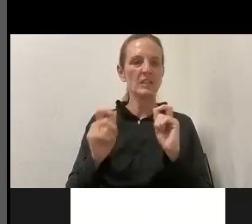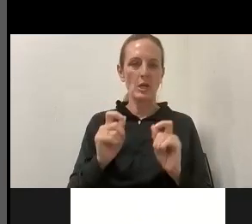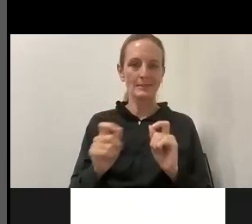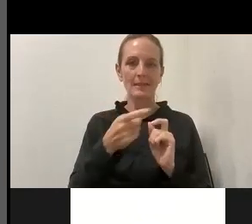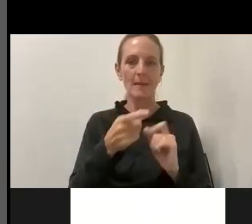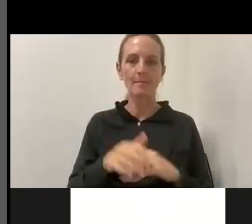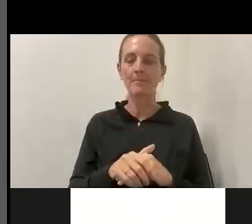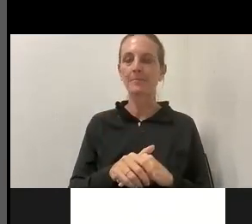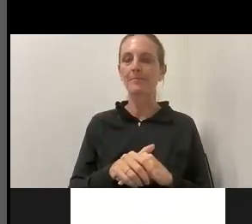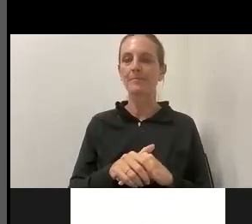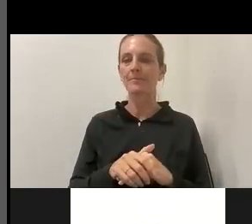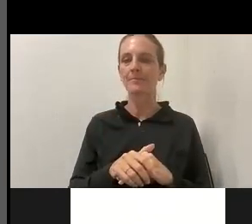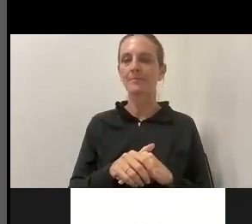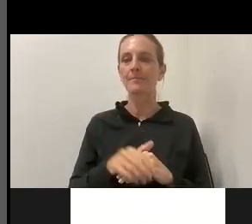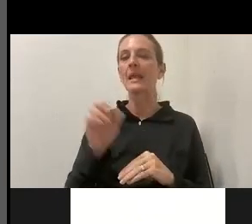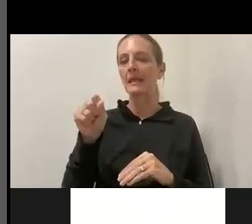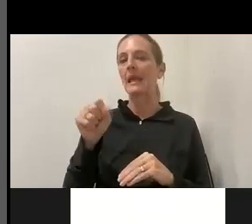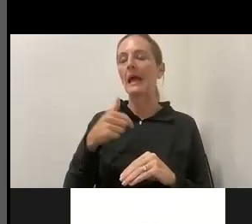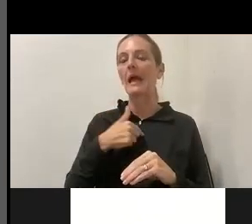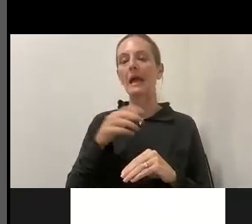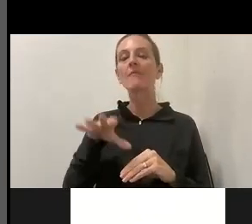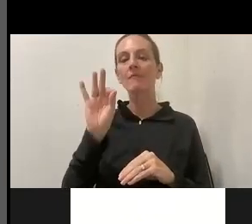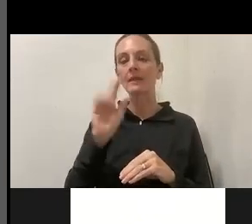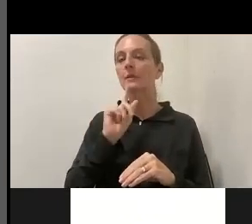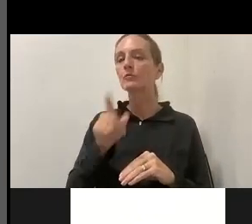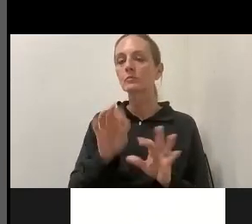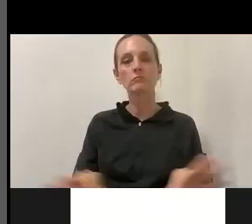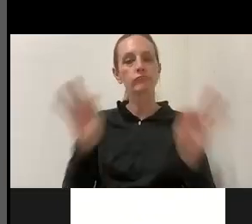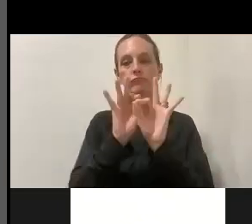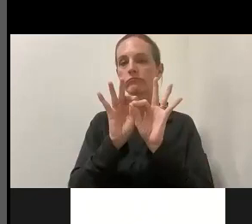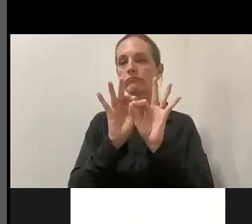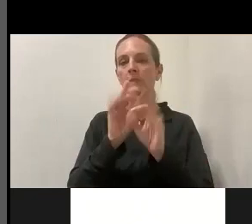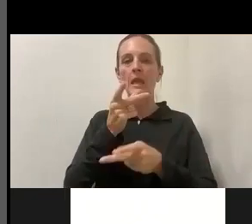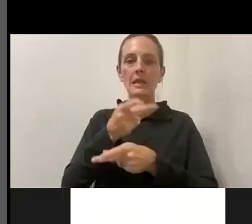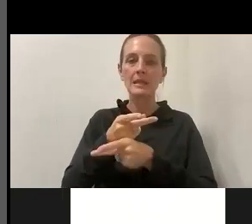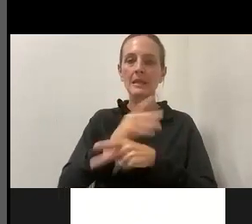yeah I find it really important to keep all of the past proposals that have gone out,